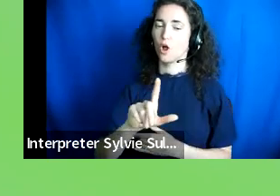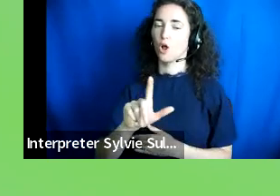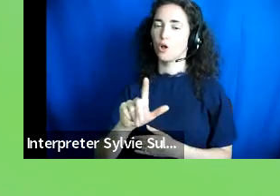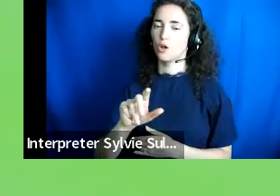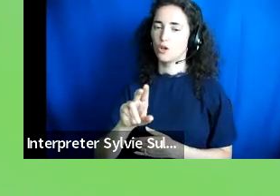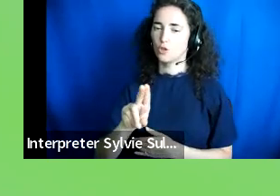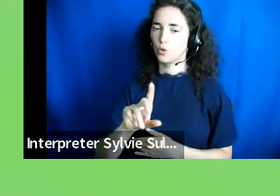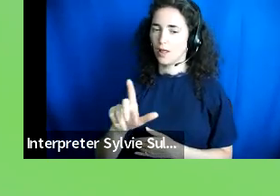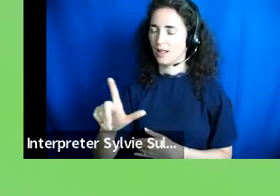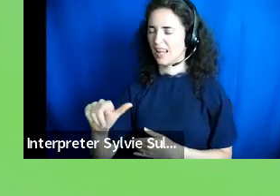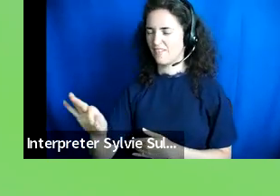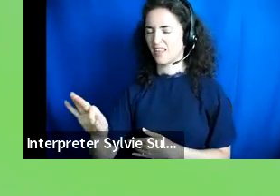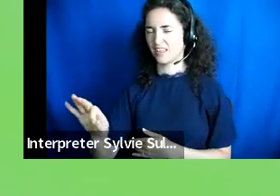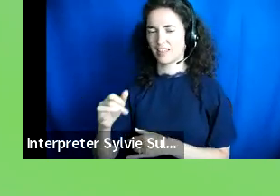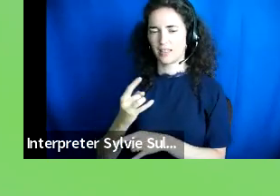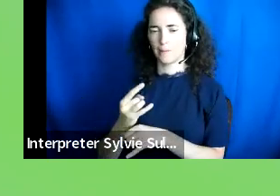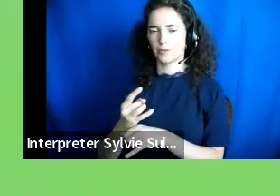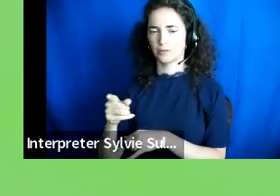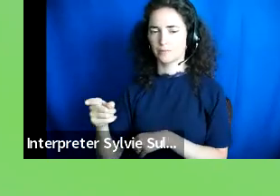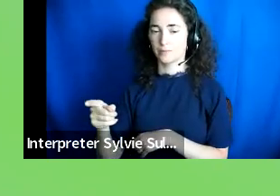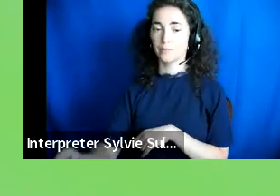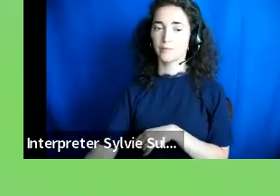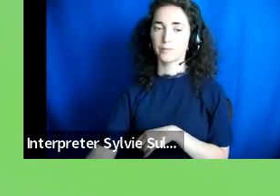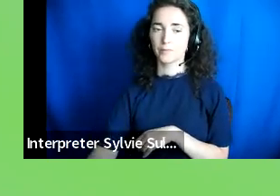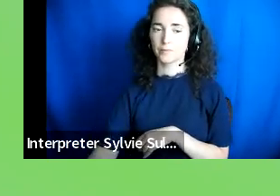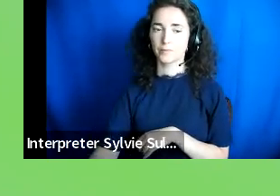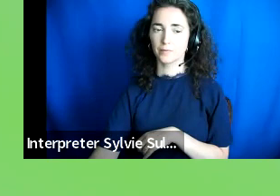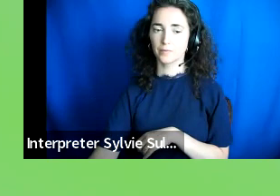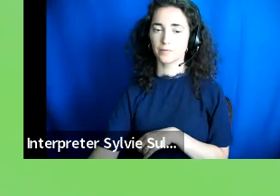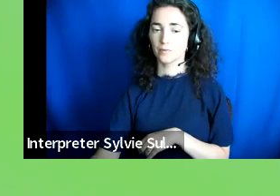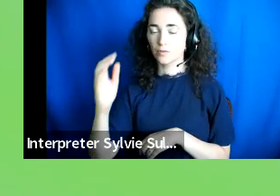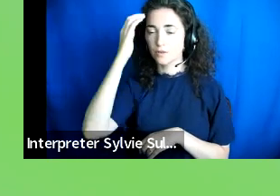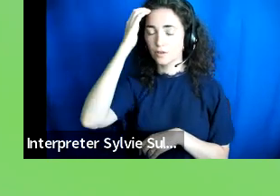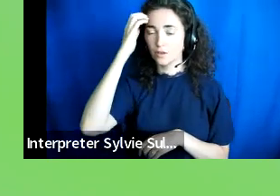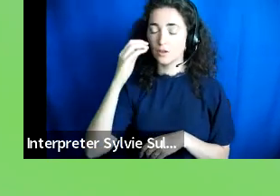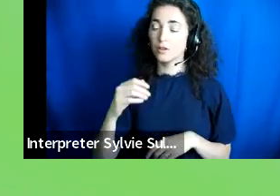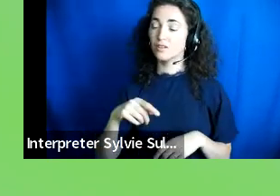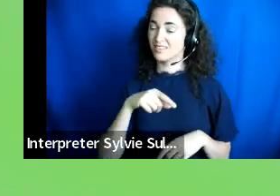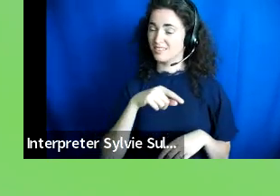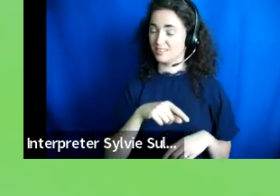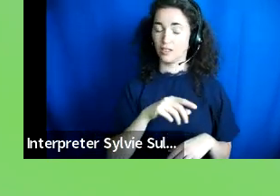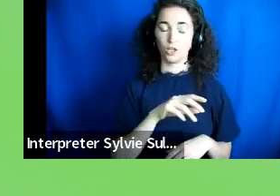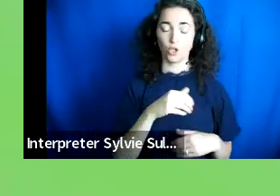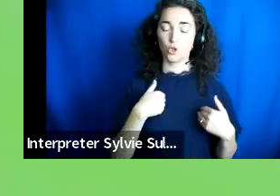So like. We mentioned all these things we're talking about are coming out of the use leadership ad hoc committee.